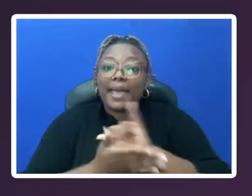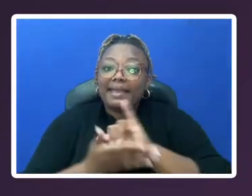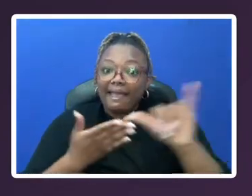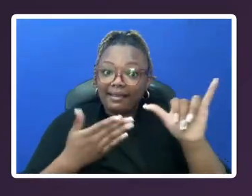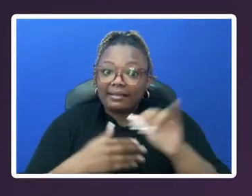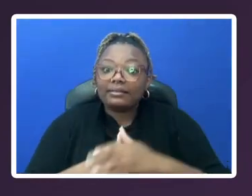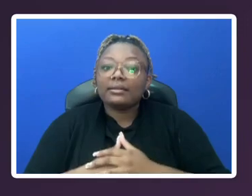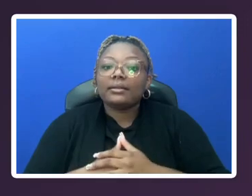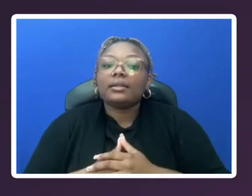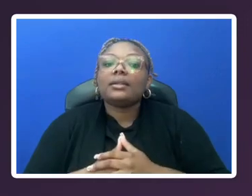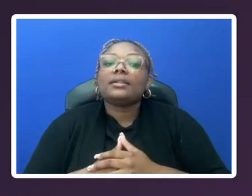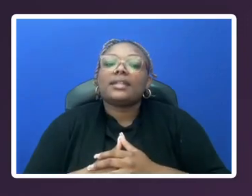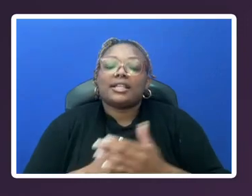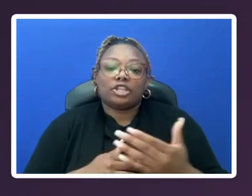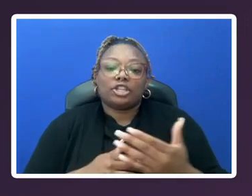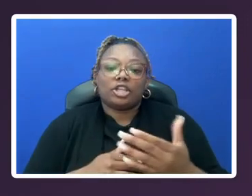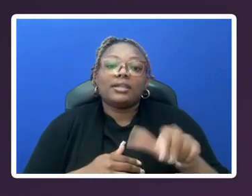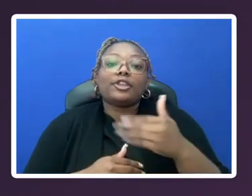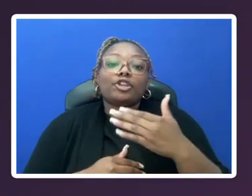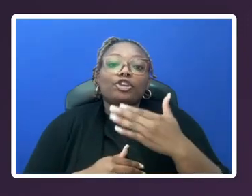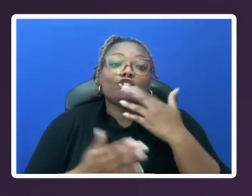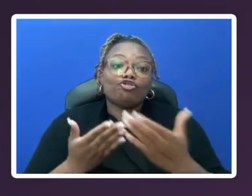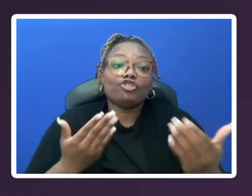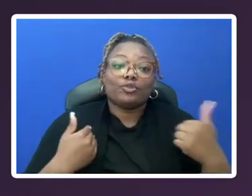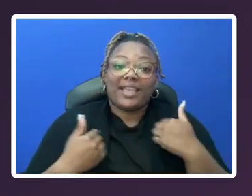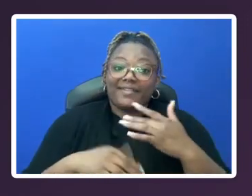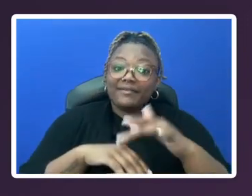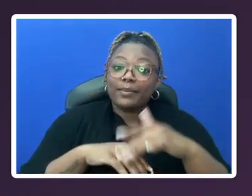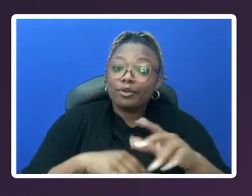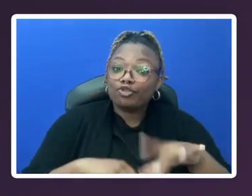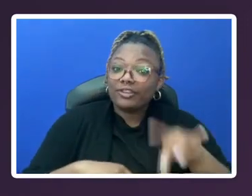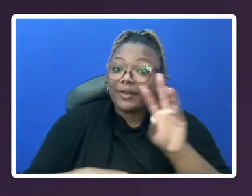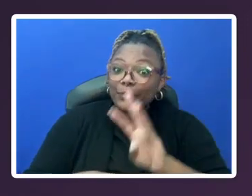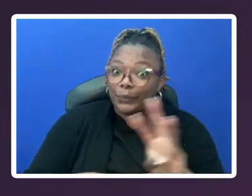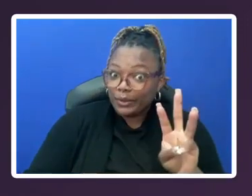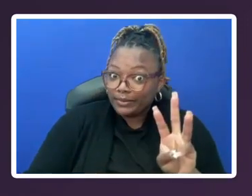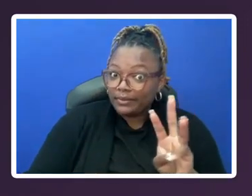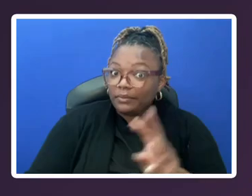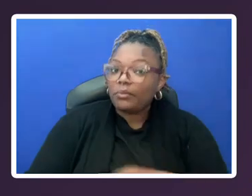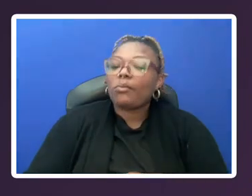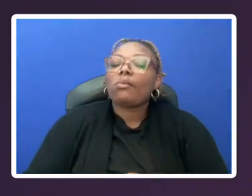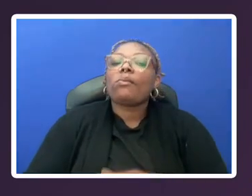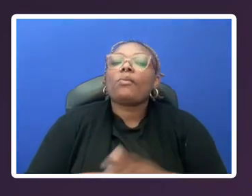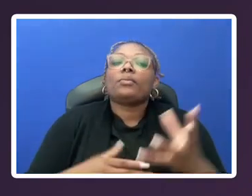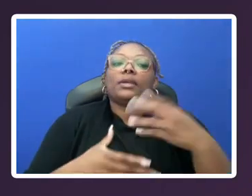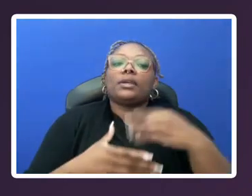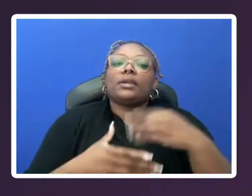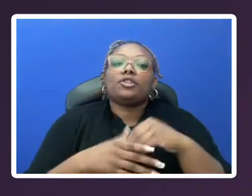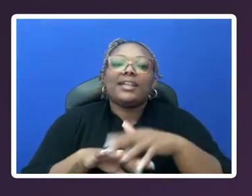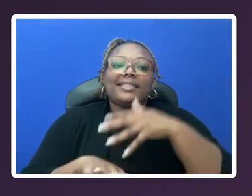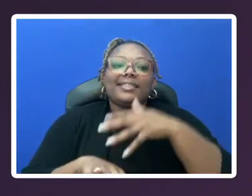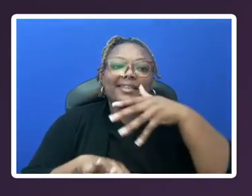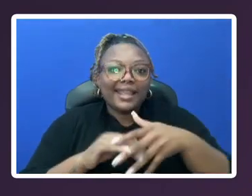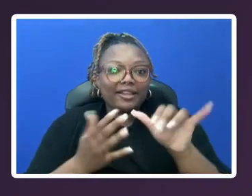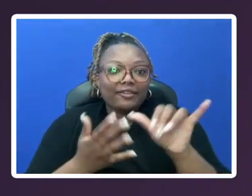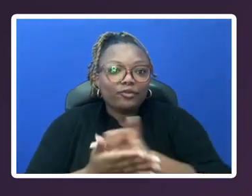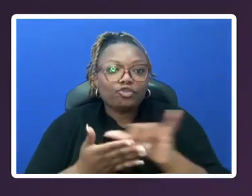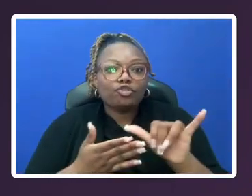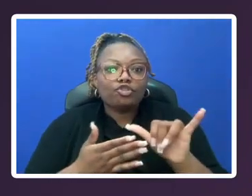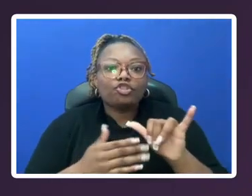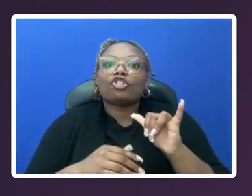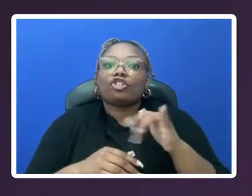we have, you can find on our website. It's part of the Native New York Early Encounters classroom